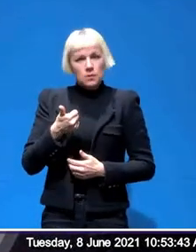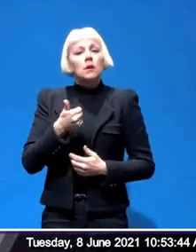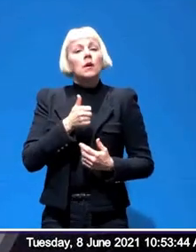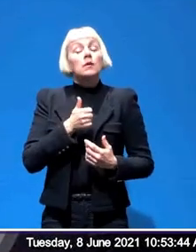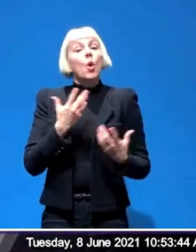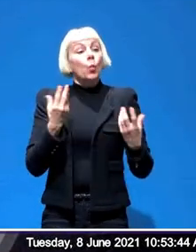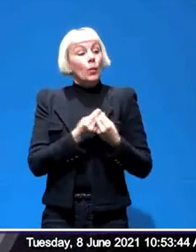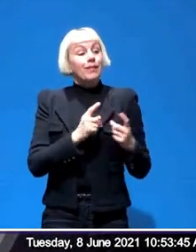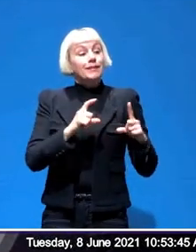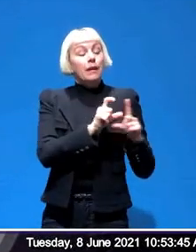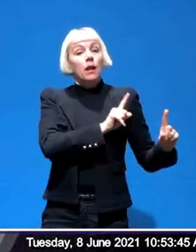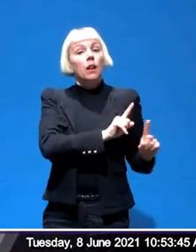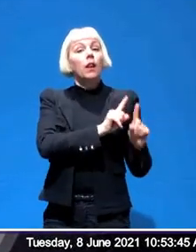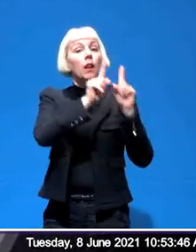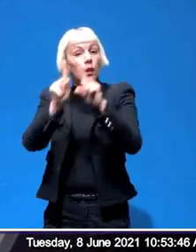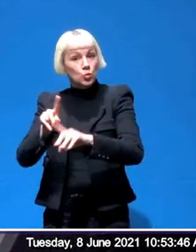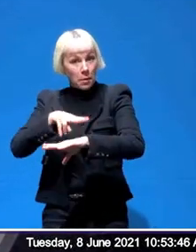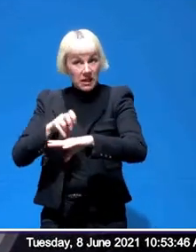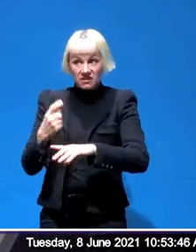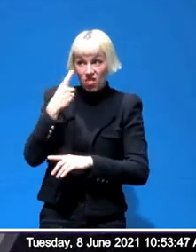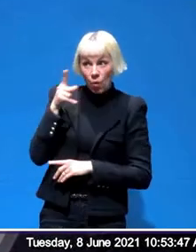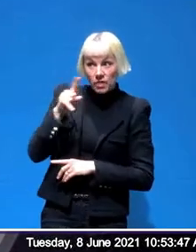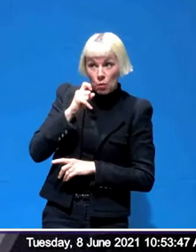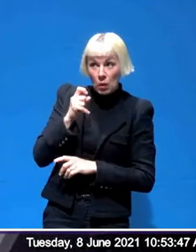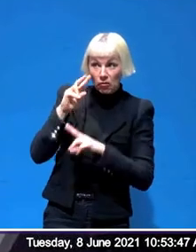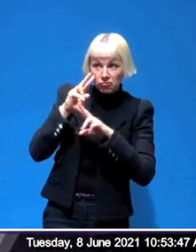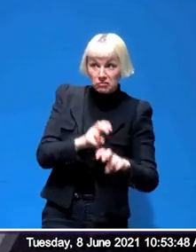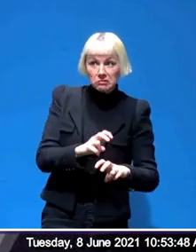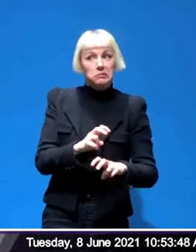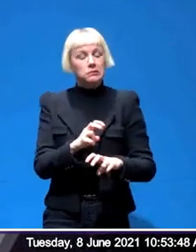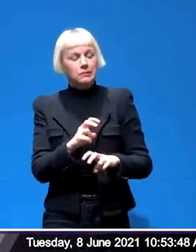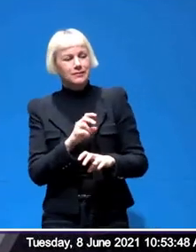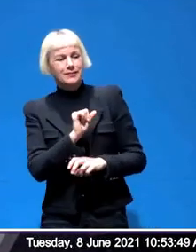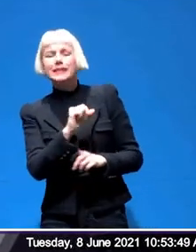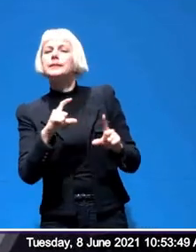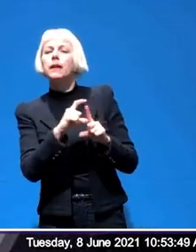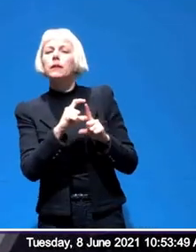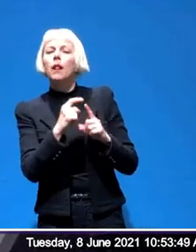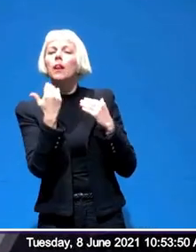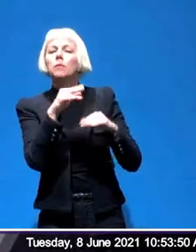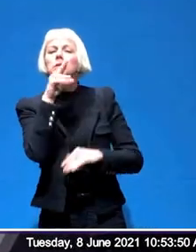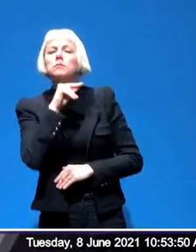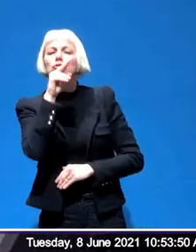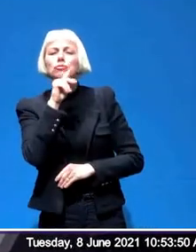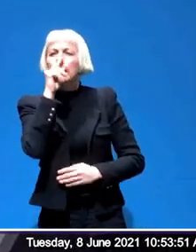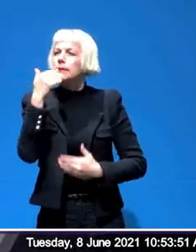I didn't think at the time the police would even follow this up, as Daniel has very limited speech and had not been able to tell us